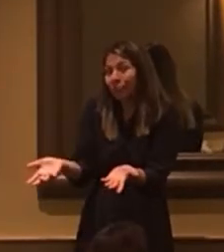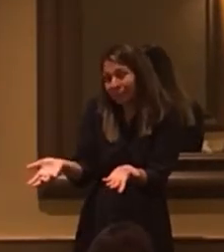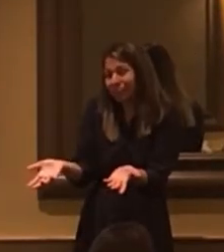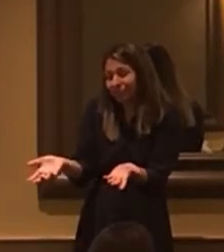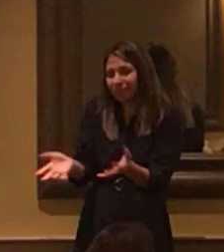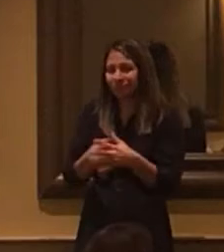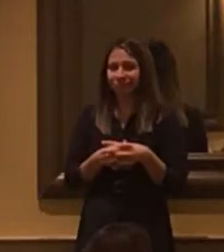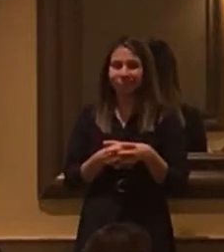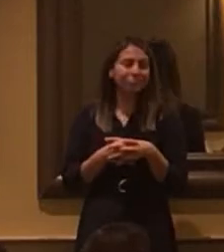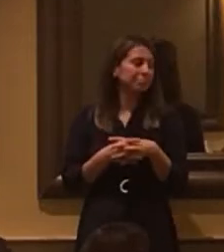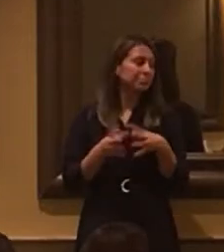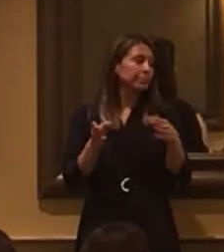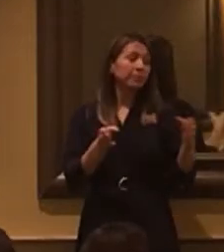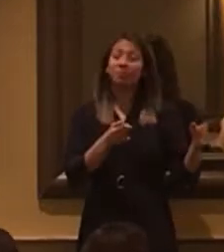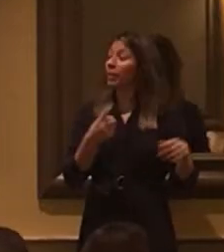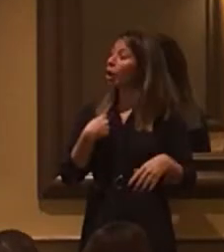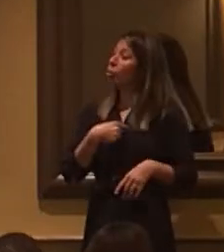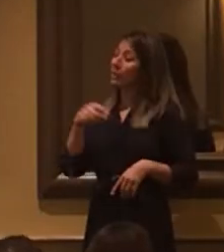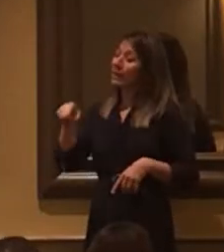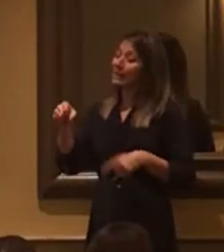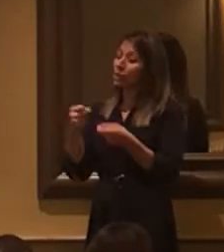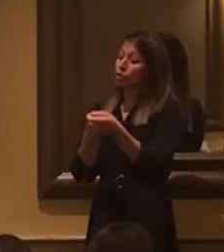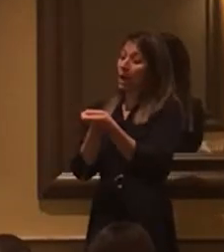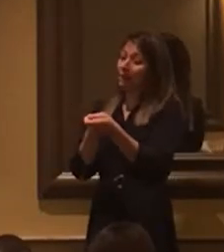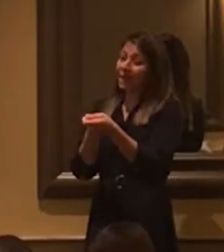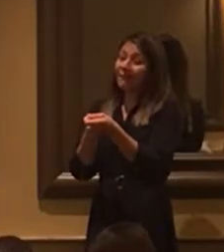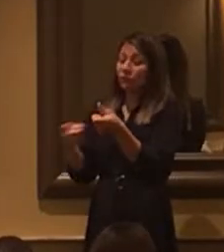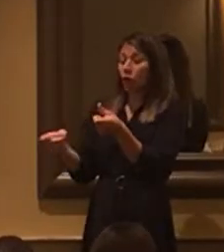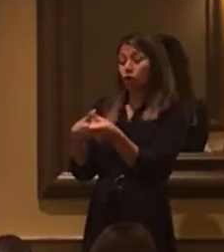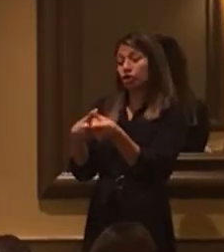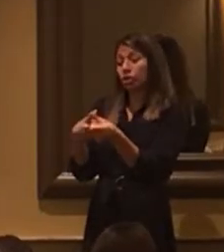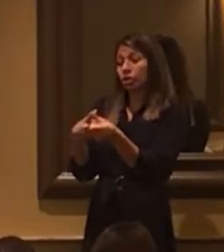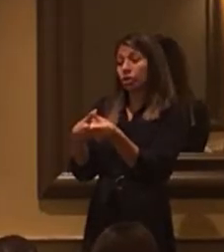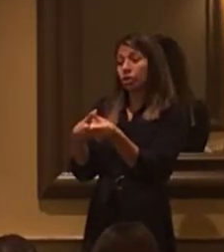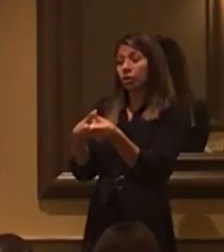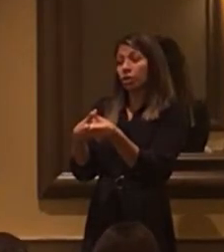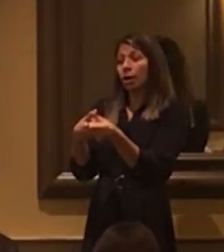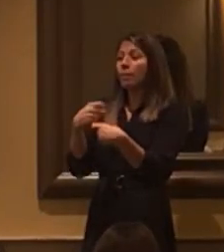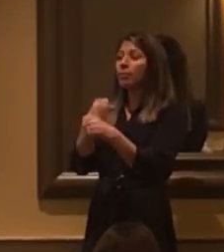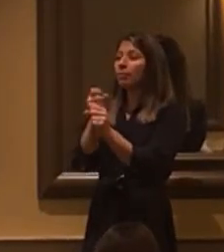We need to advocate or seen... We need to make sure we're on a level playing field with the other students.